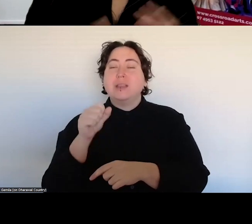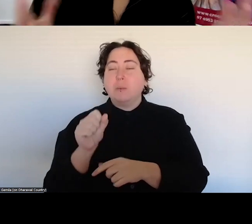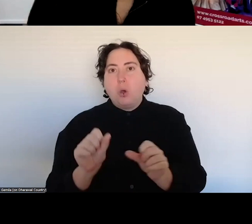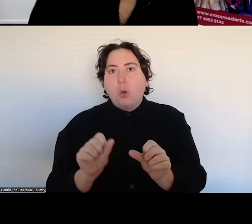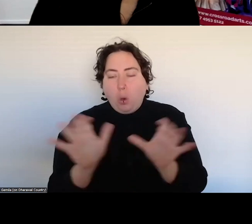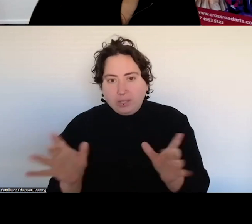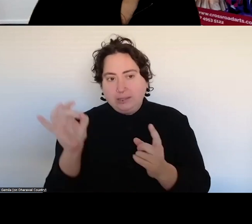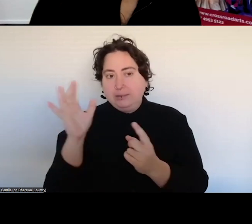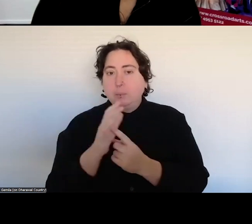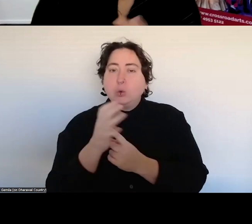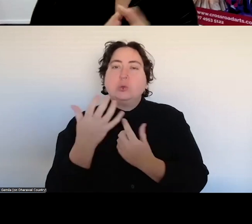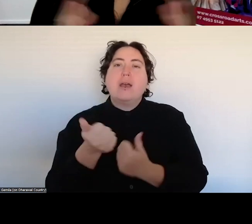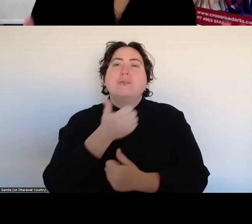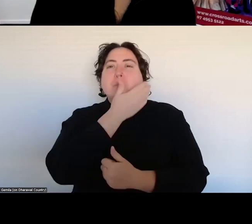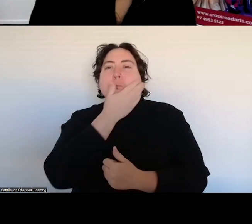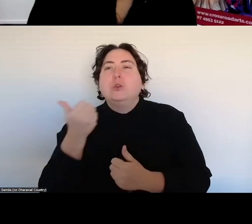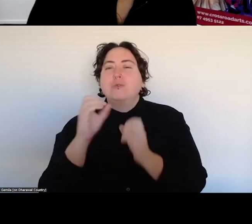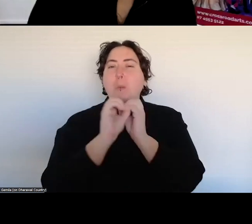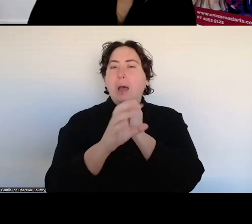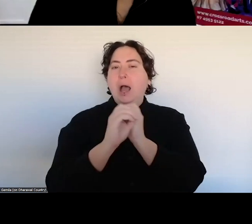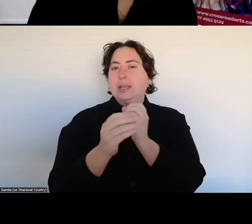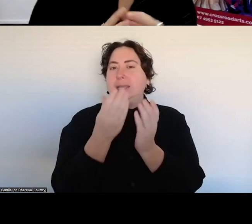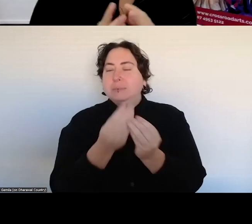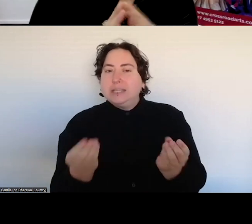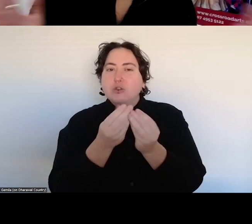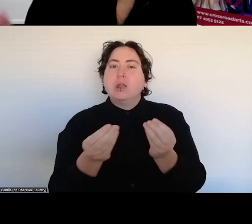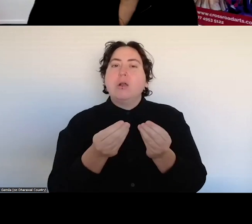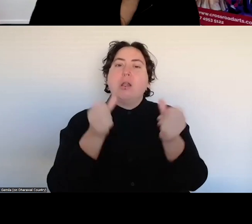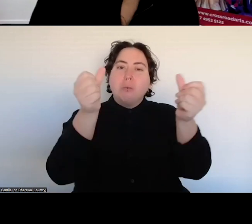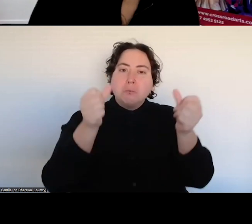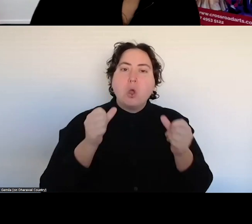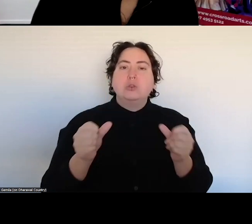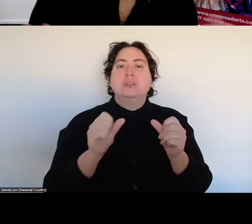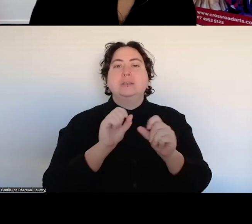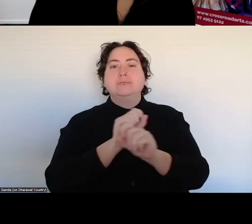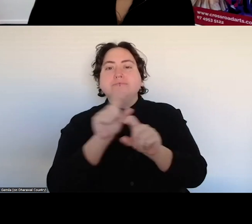have beautiful collateral that communicates a message with stunning images of your previous